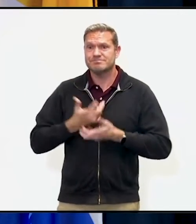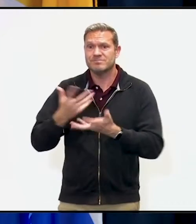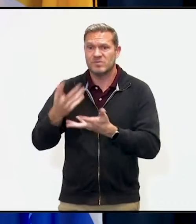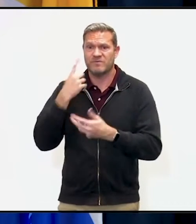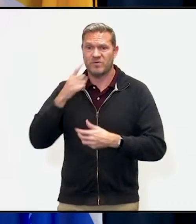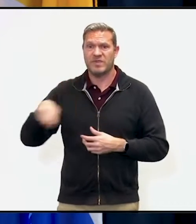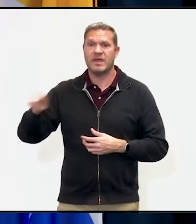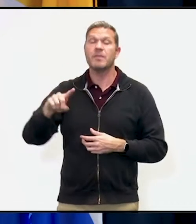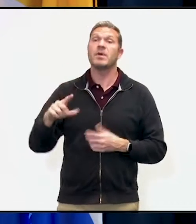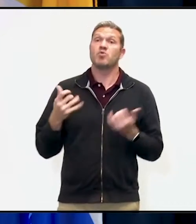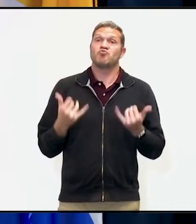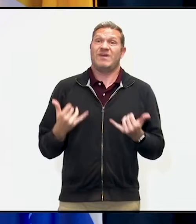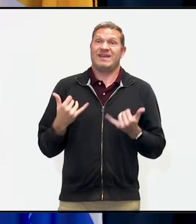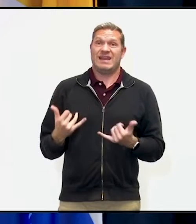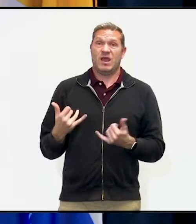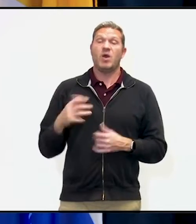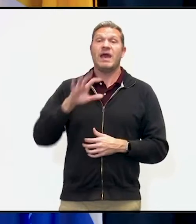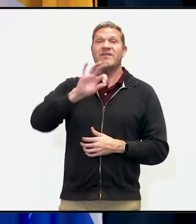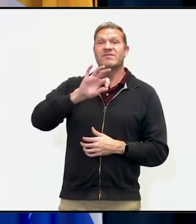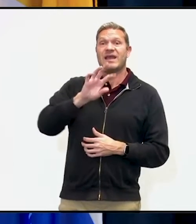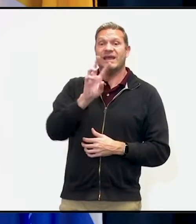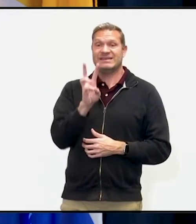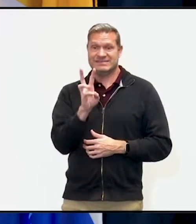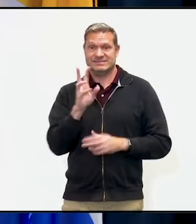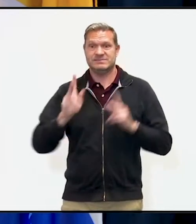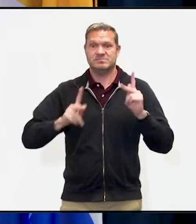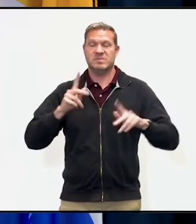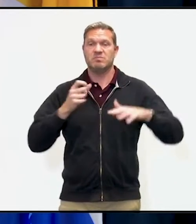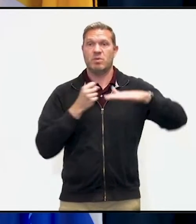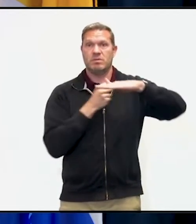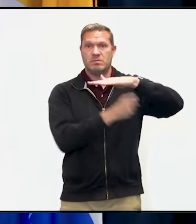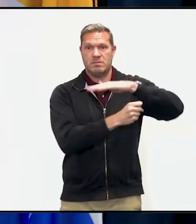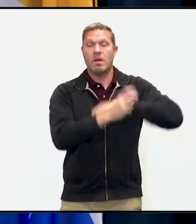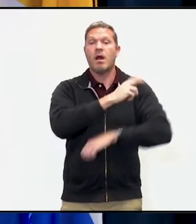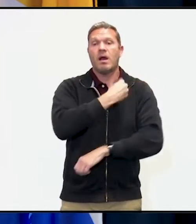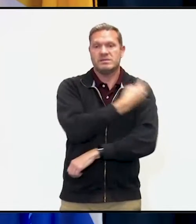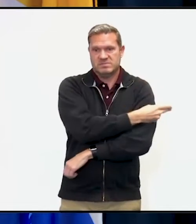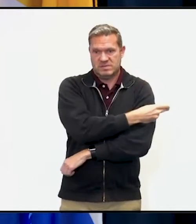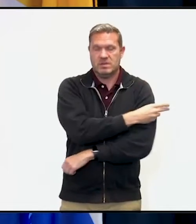We have the ability to prevent transmission by the choices we make.